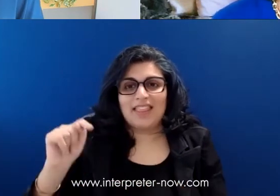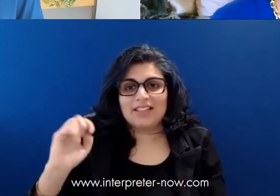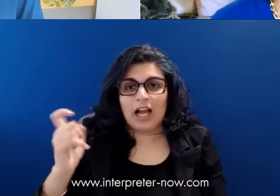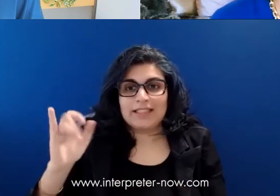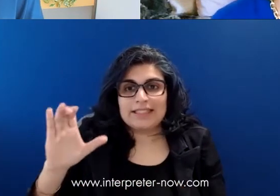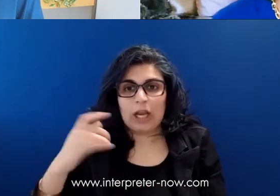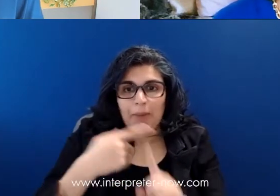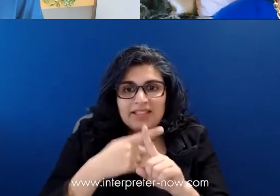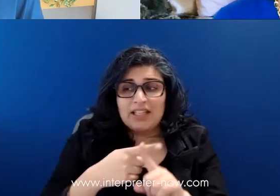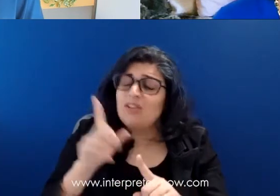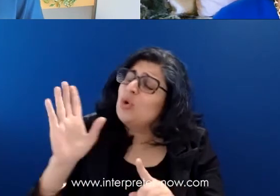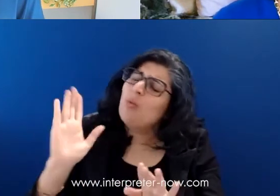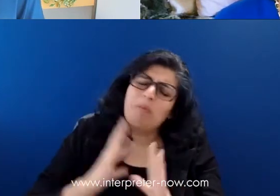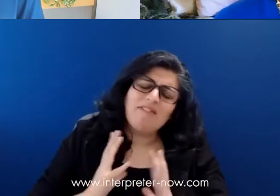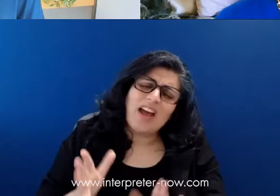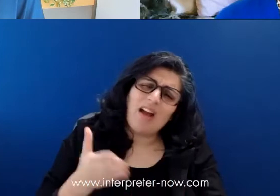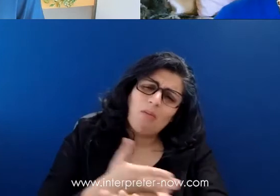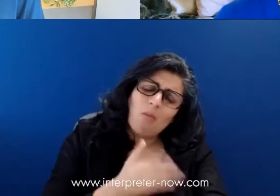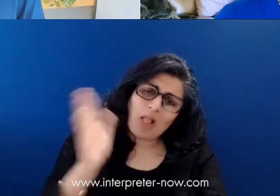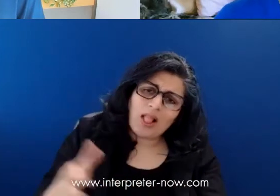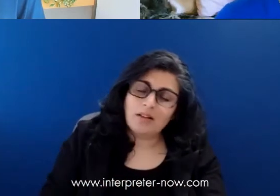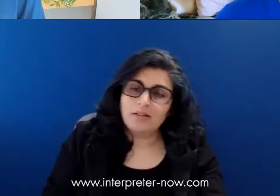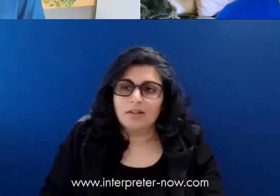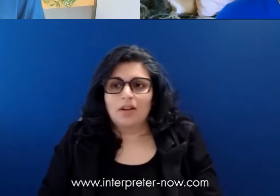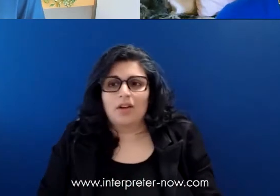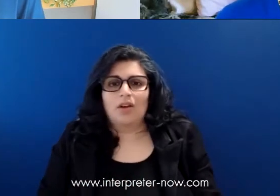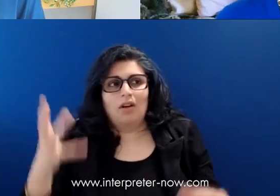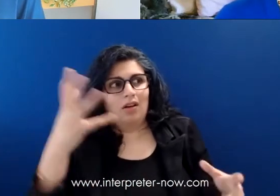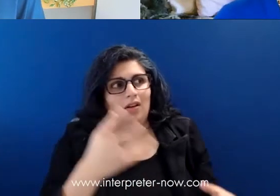fine, that kind of thing – or taking up space with their own emotions or stories.